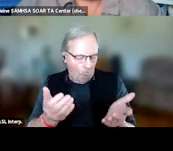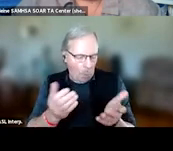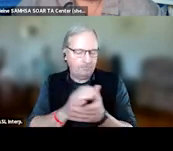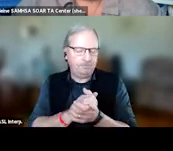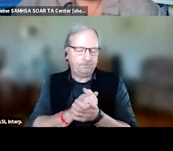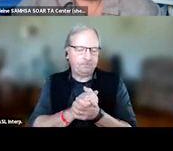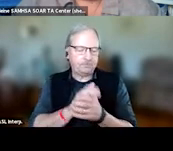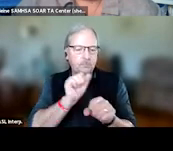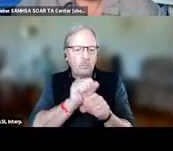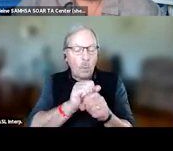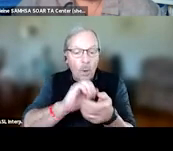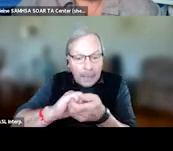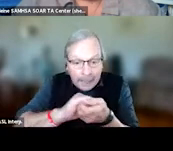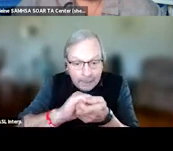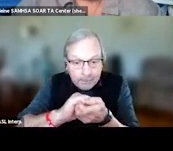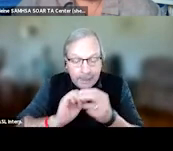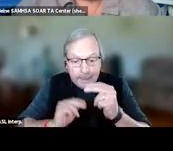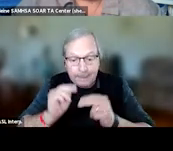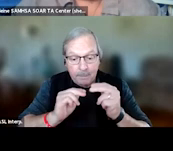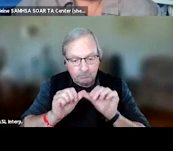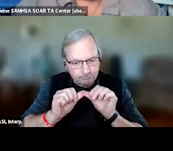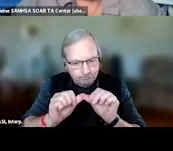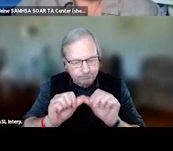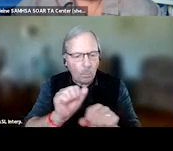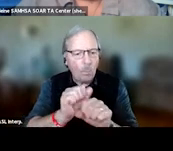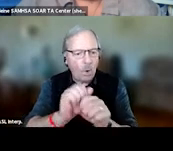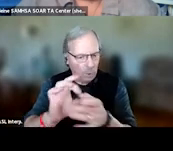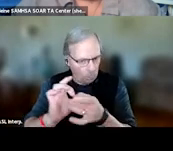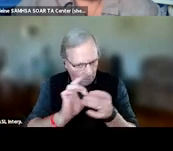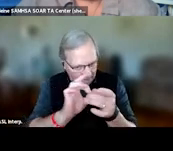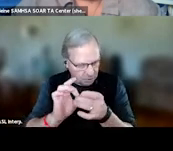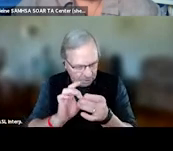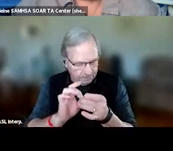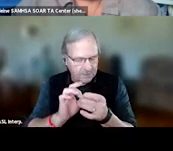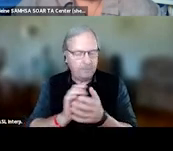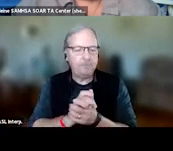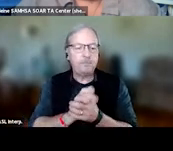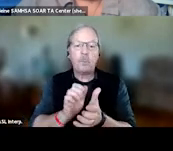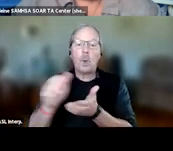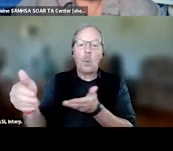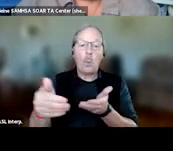collaboratively to build sustainable working relationships. I would like to welcome and thank our presenters